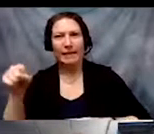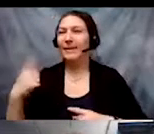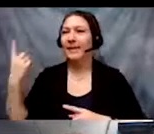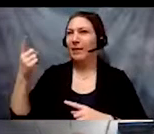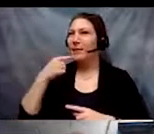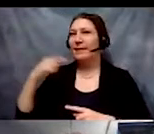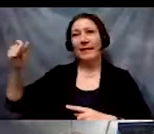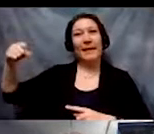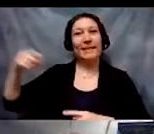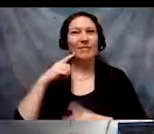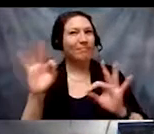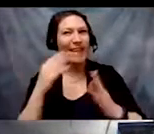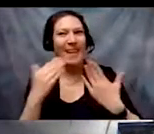Thank you.